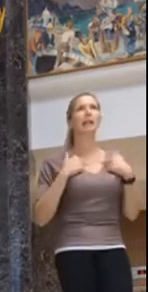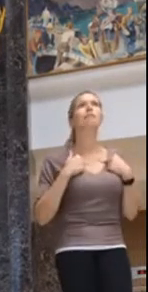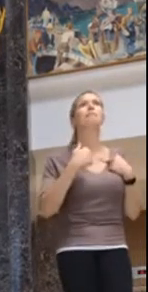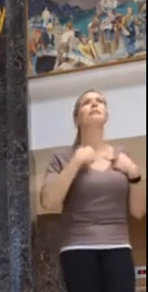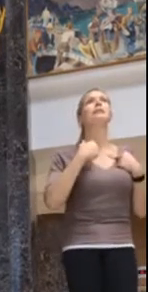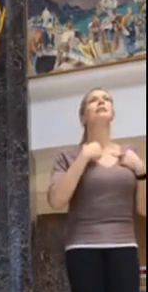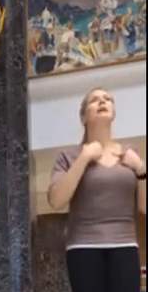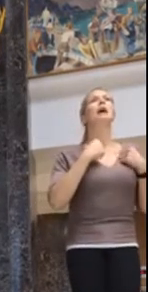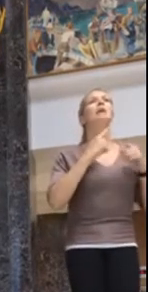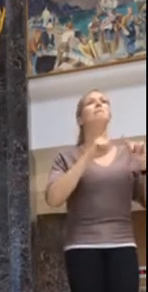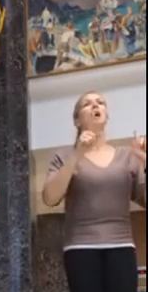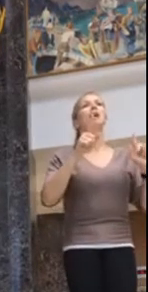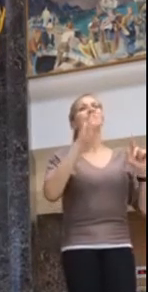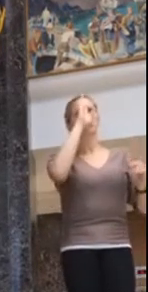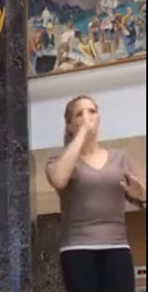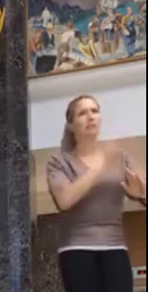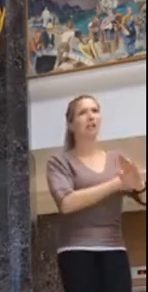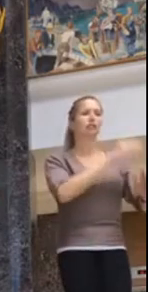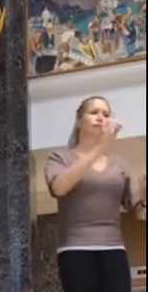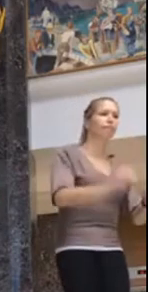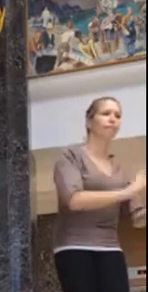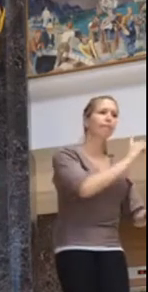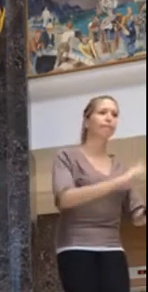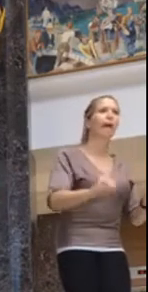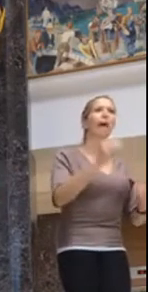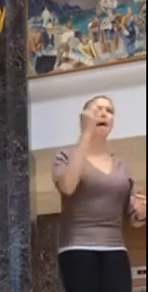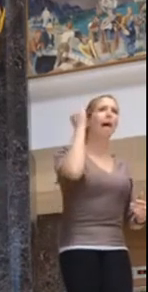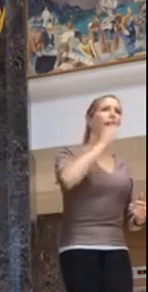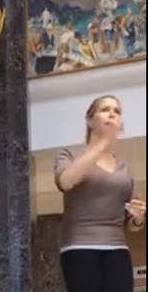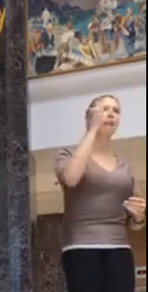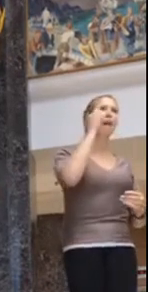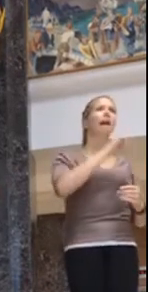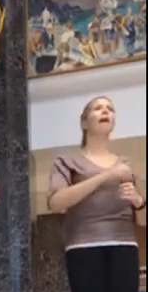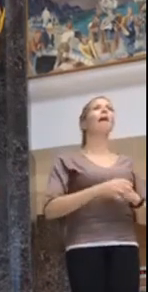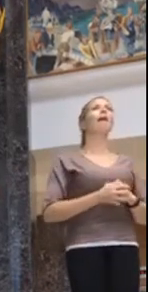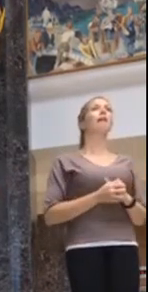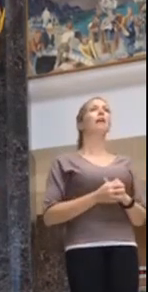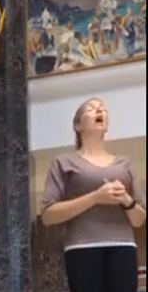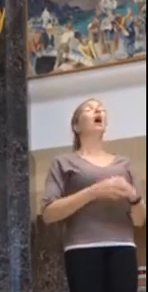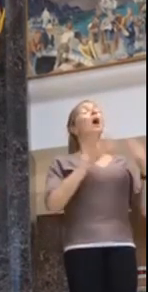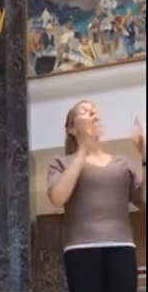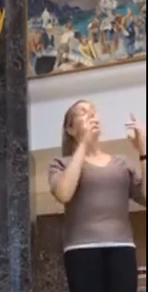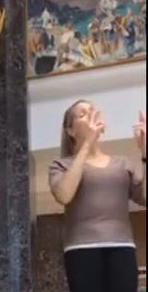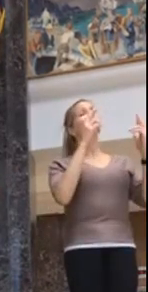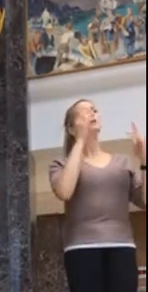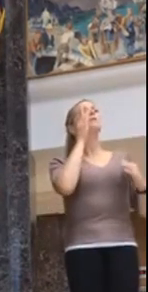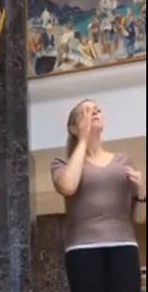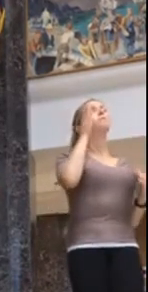quite honestly and I really truly hope for the future that the legislation will be swiftly put